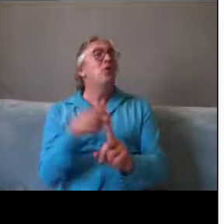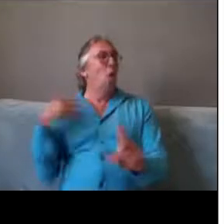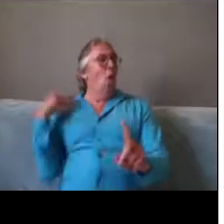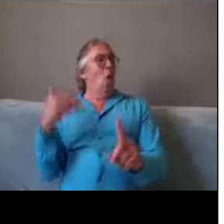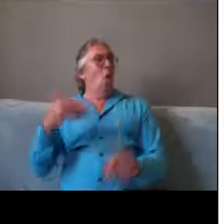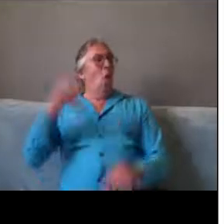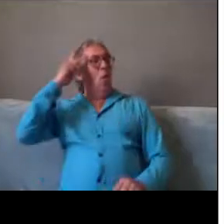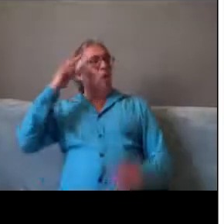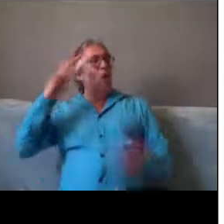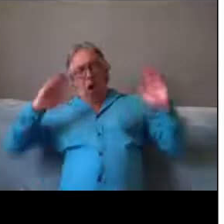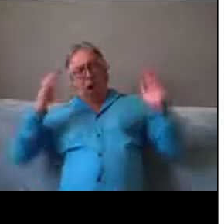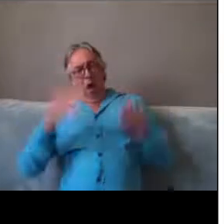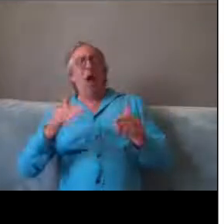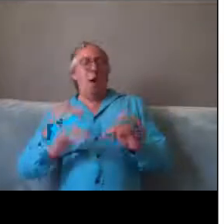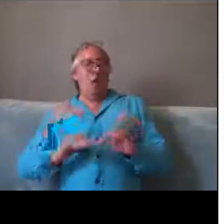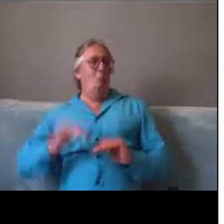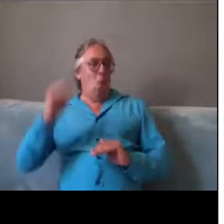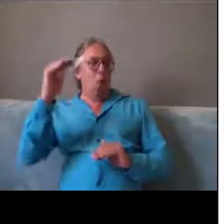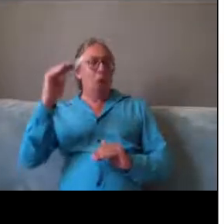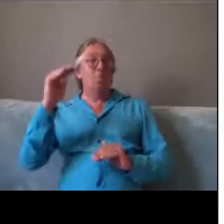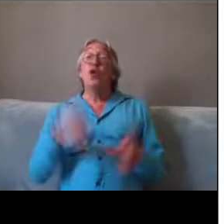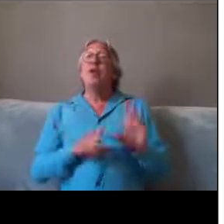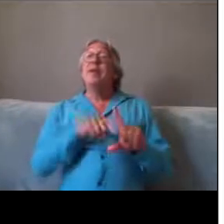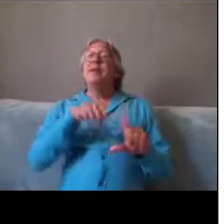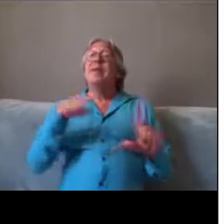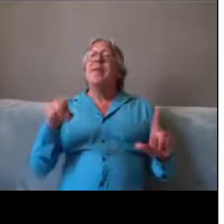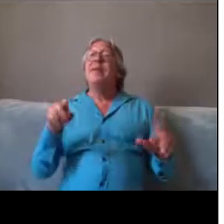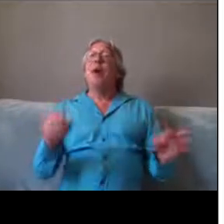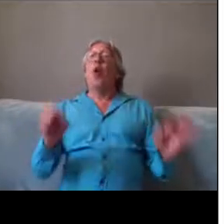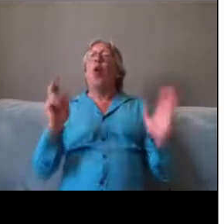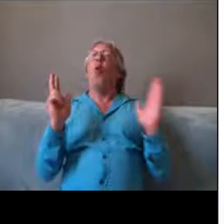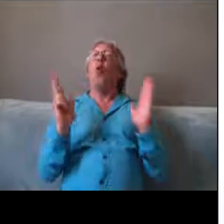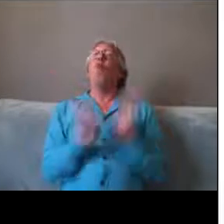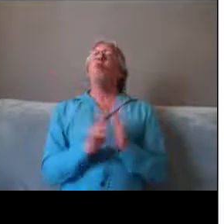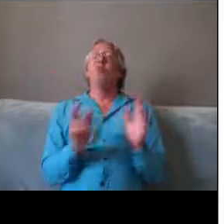and consultation in very different setups.